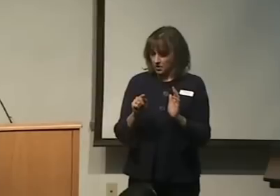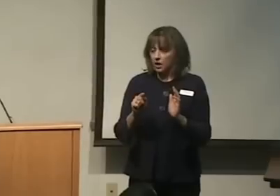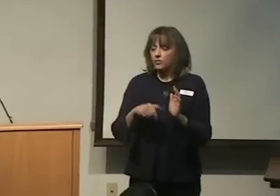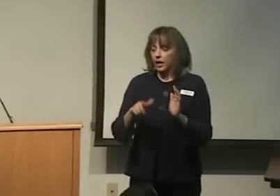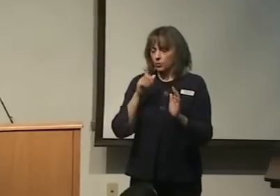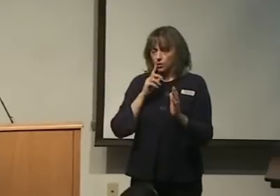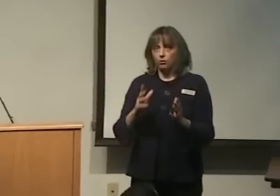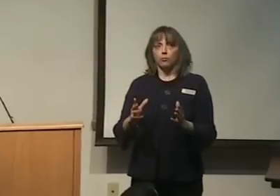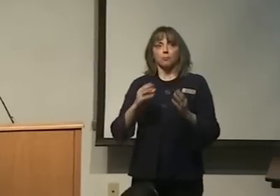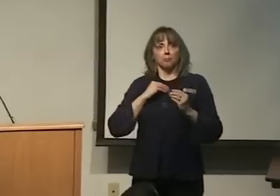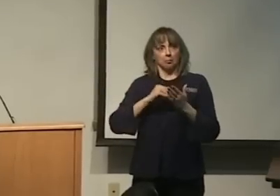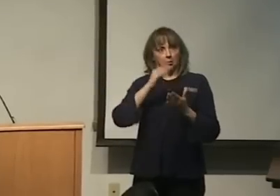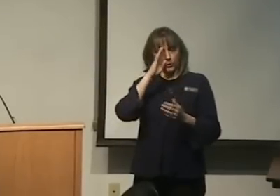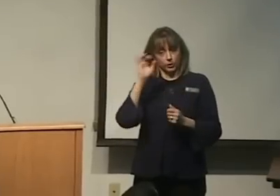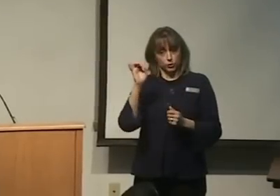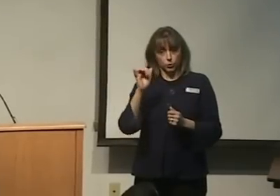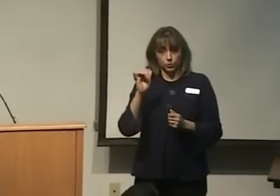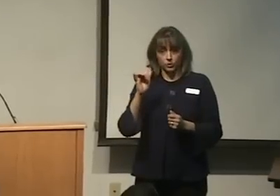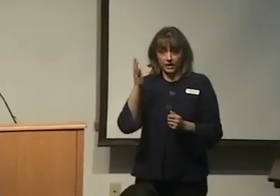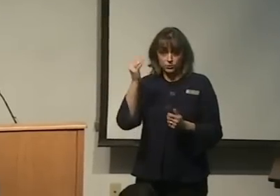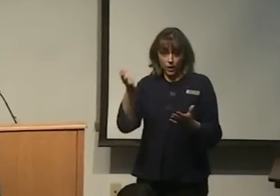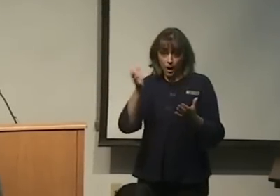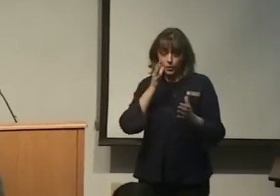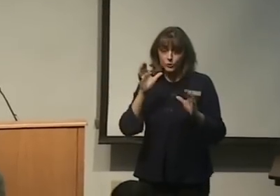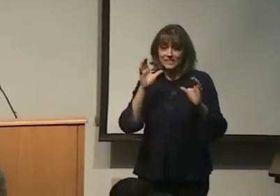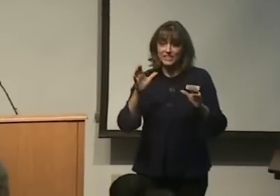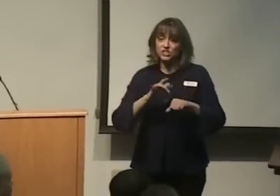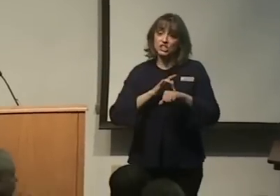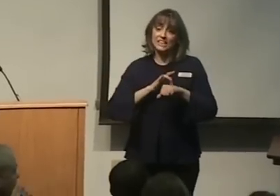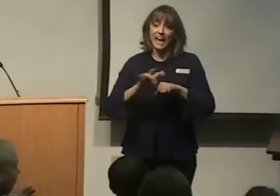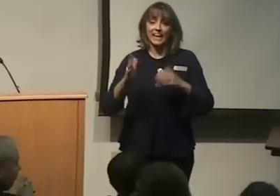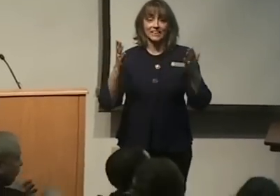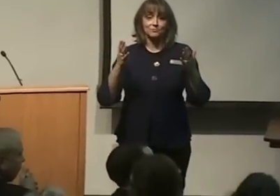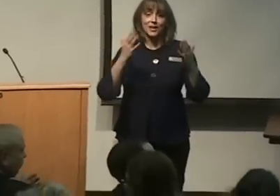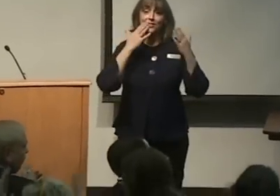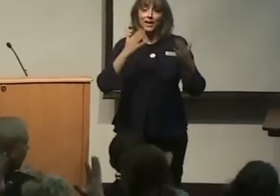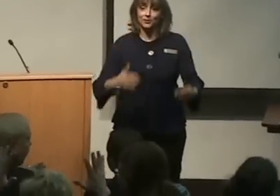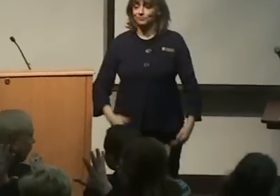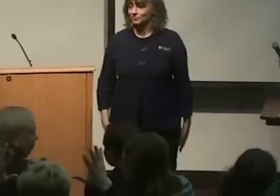Thank you. Good stuff.